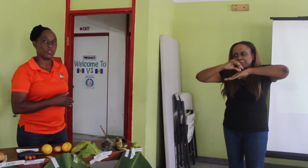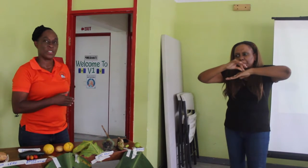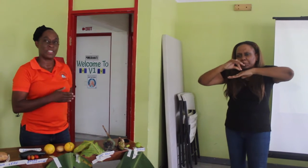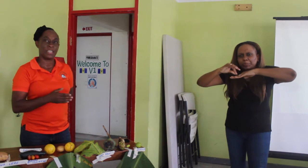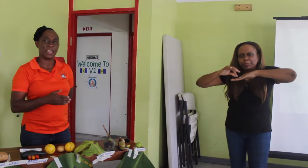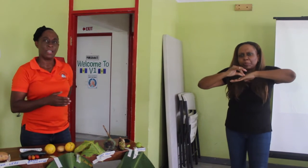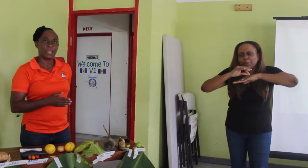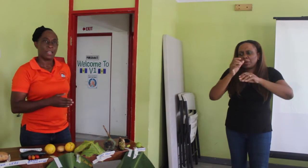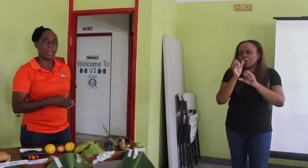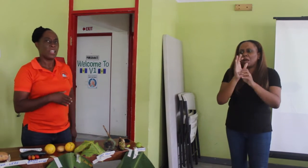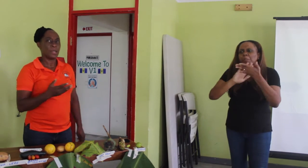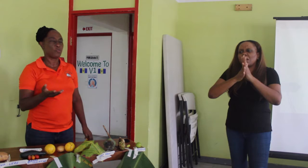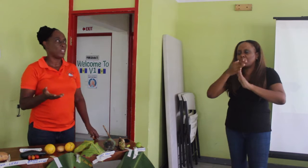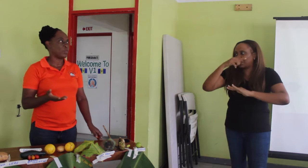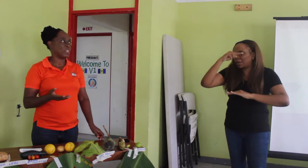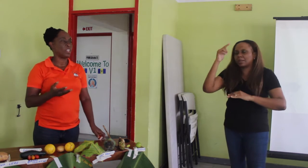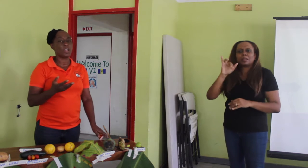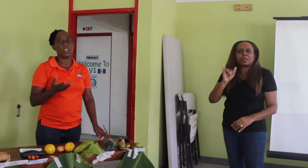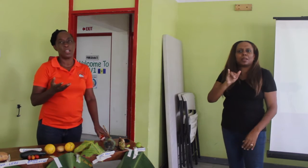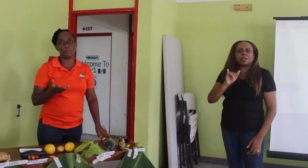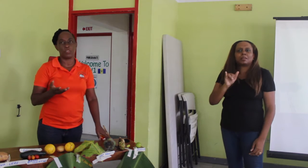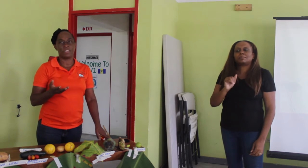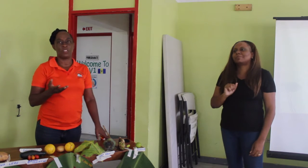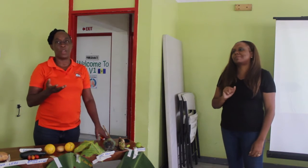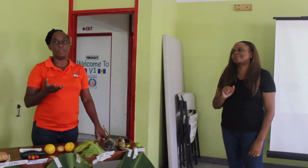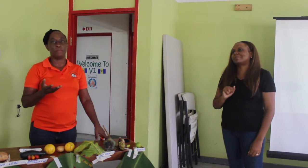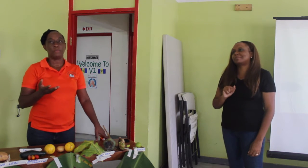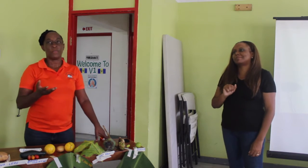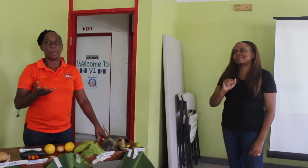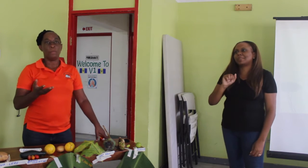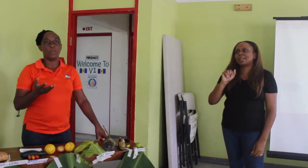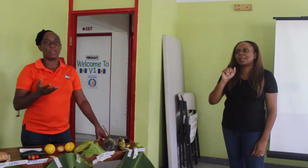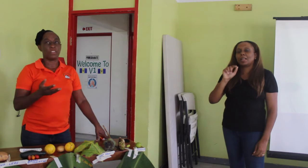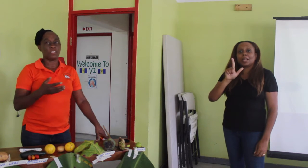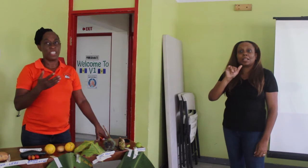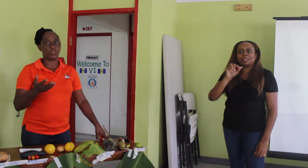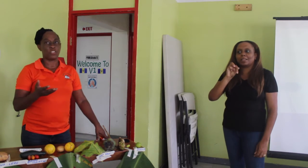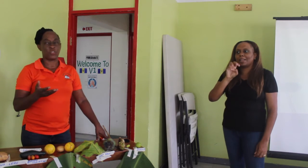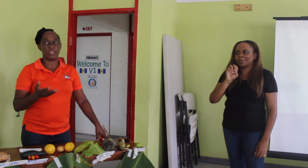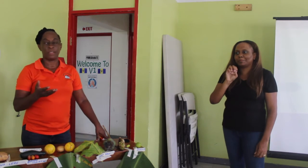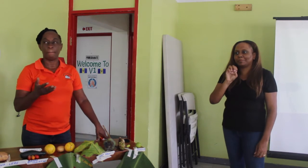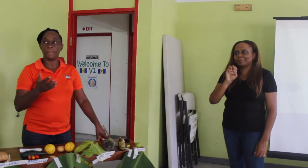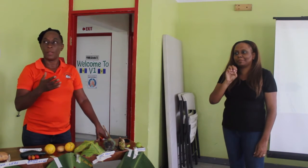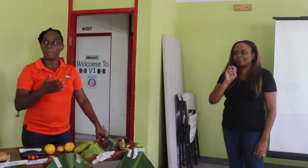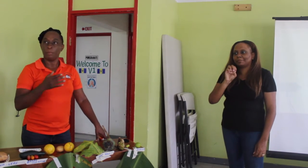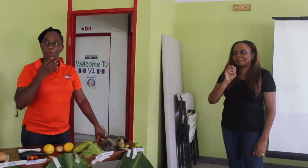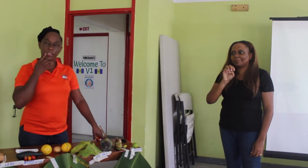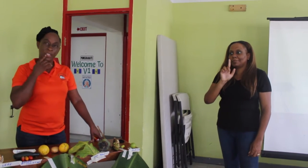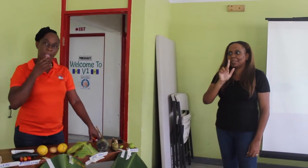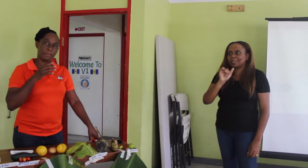we see unlined trees you see in a lot of land trees as well more on citrus streets most times